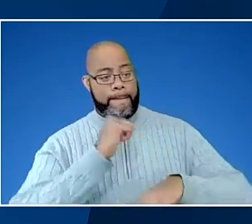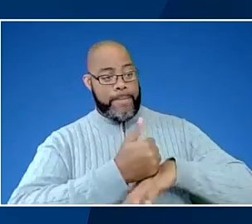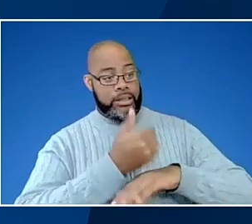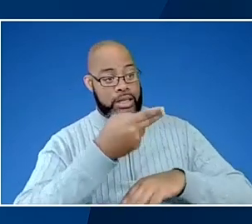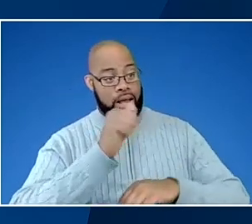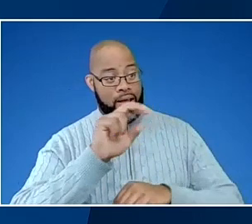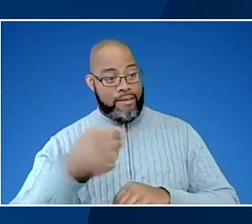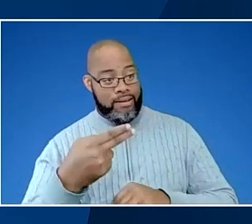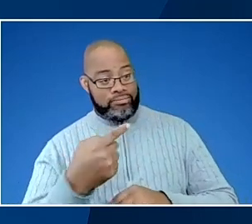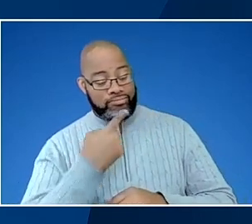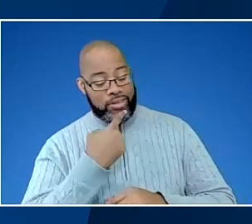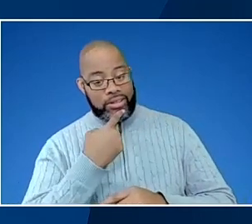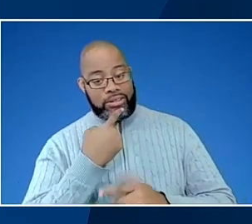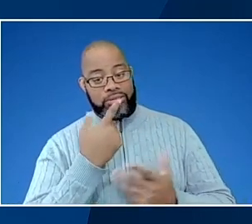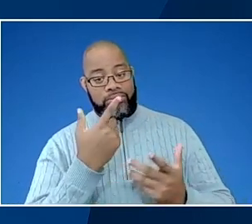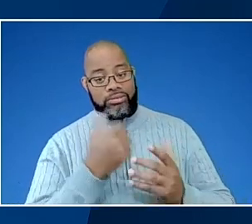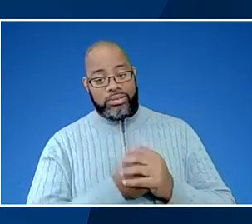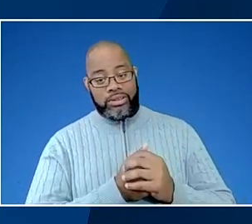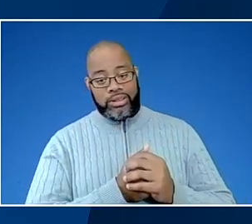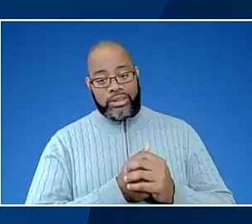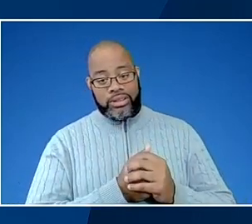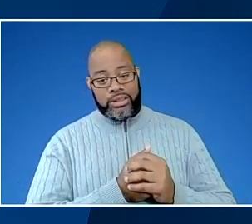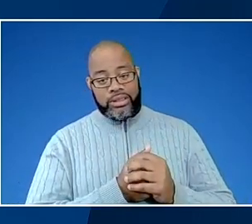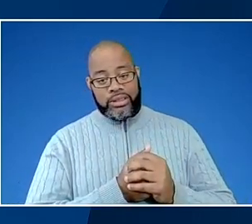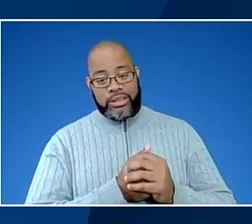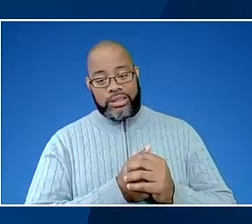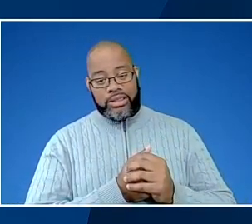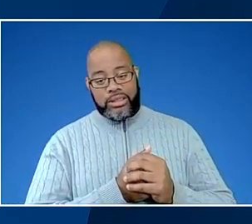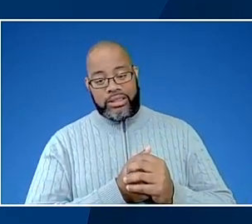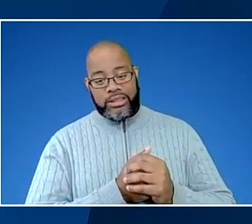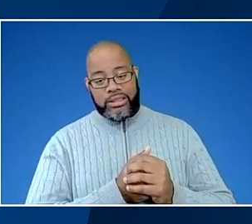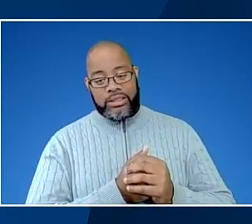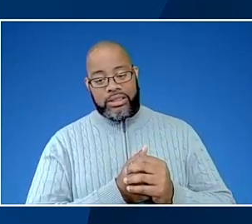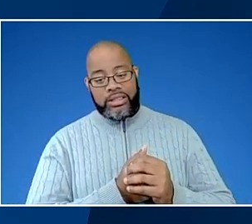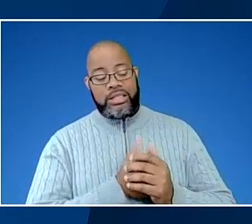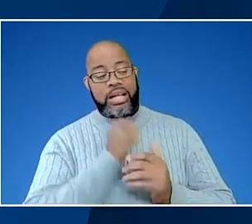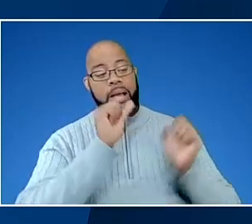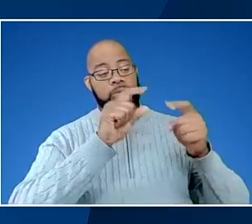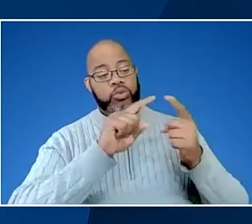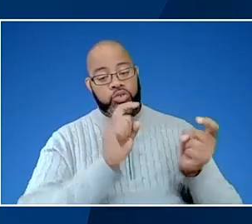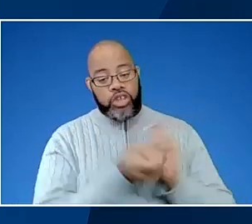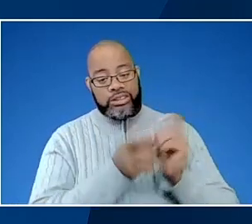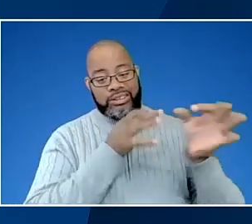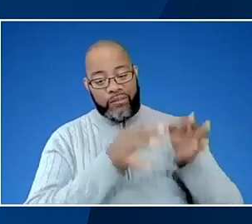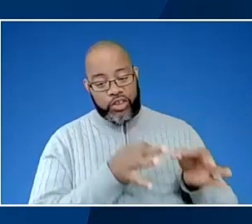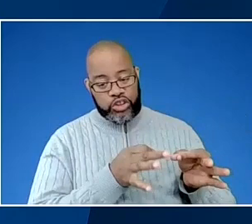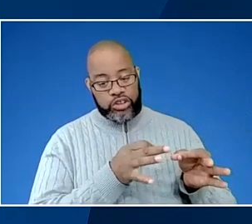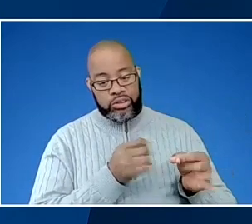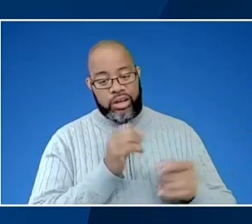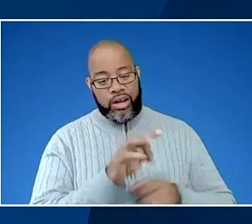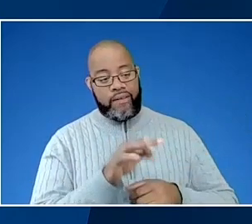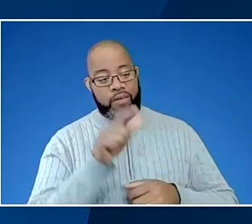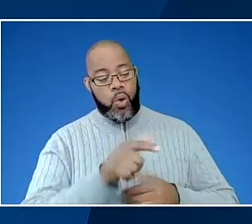you know, being a- not- most- not being able to change the definition of a low-income individual, like through the